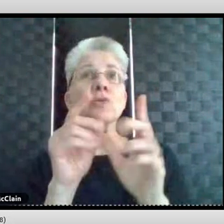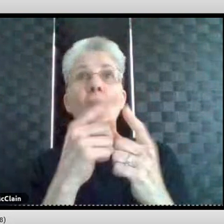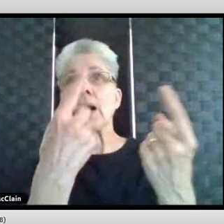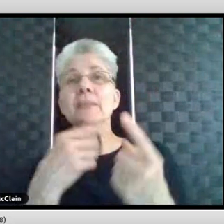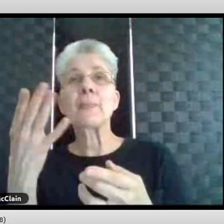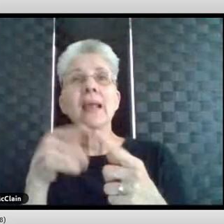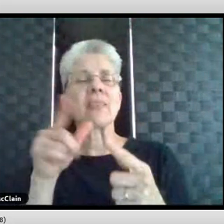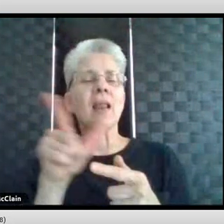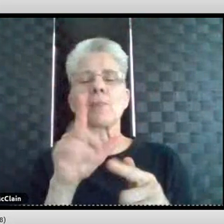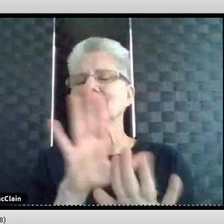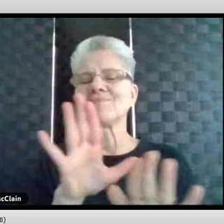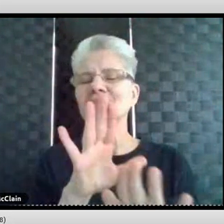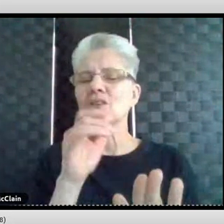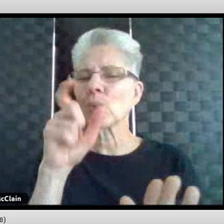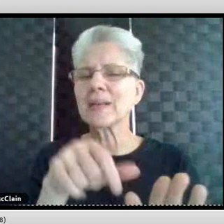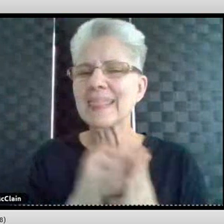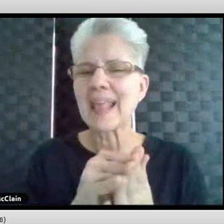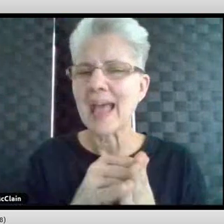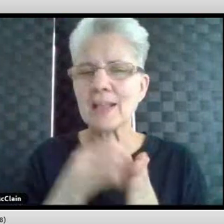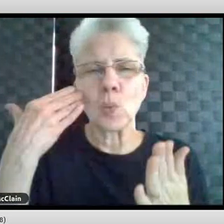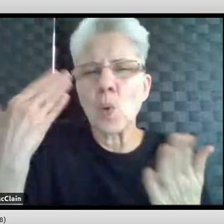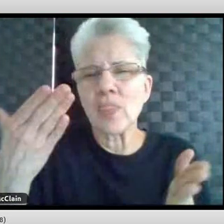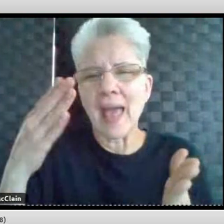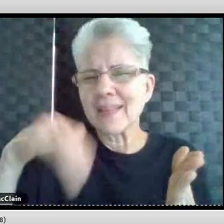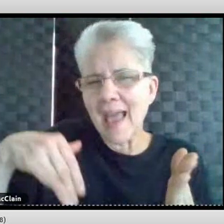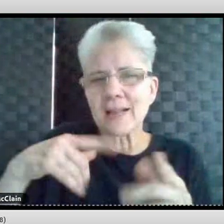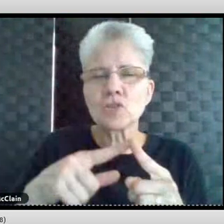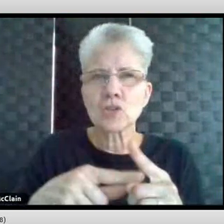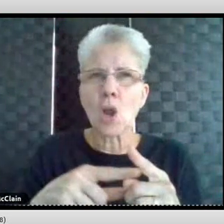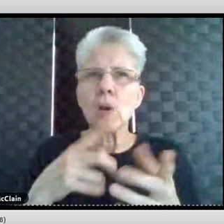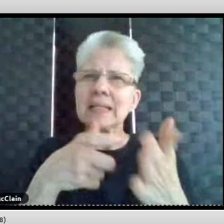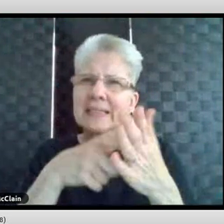You don't really know that yet, so invest your time before you request